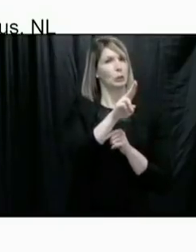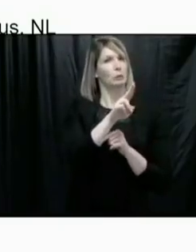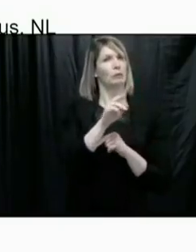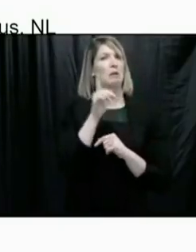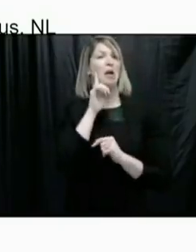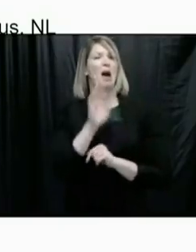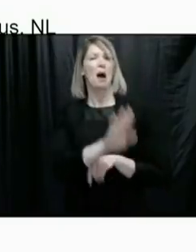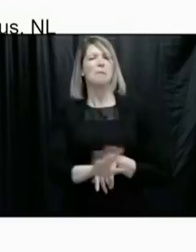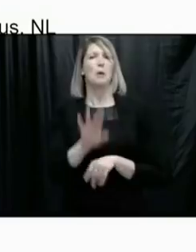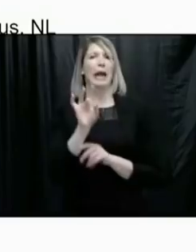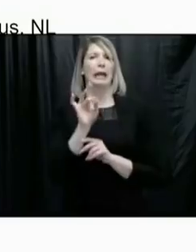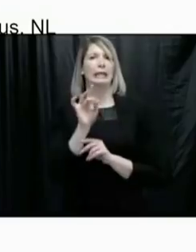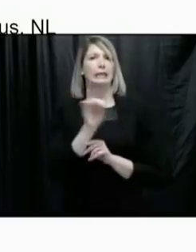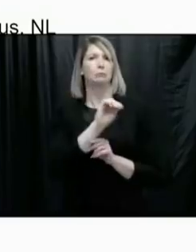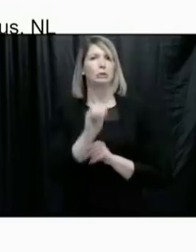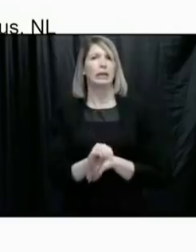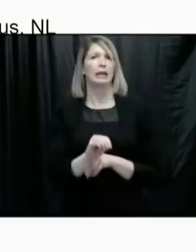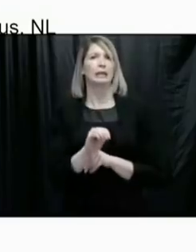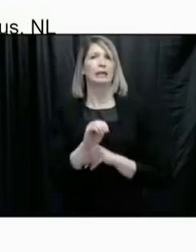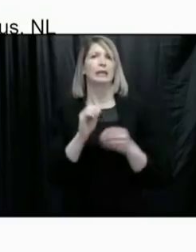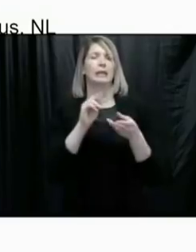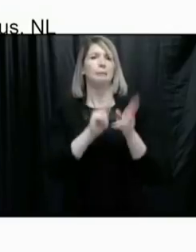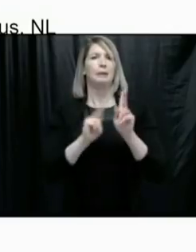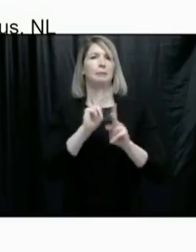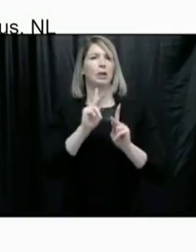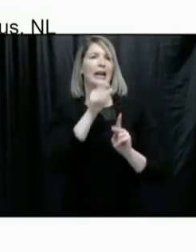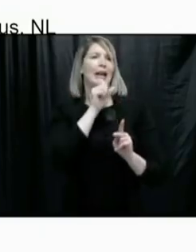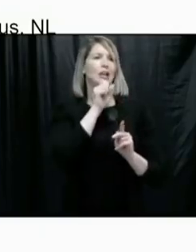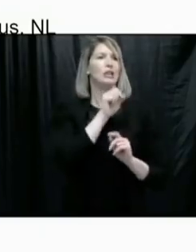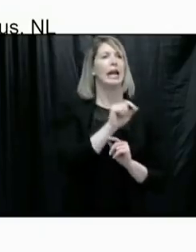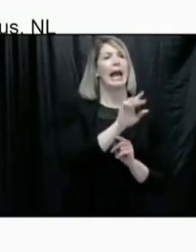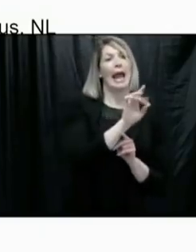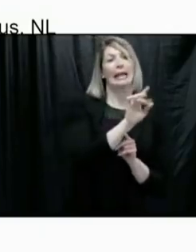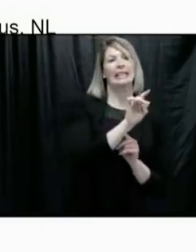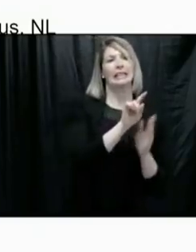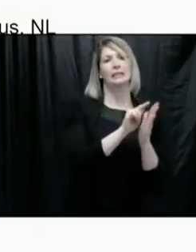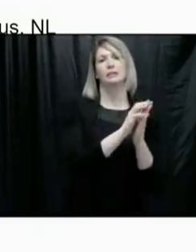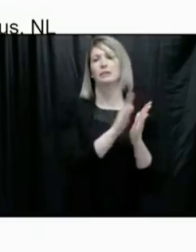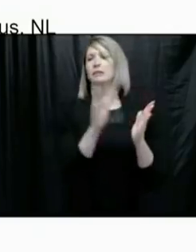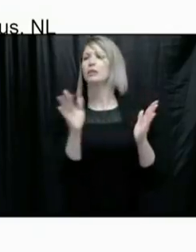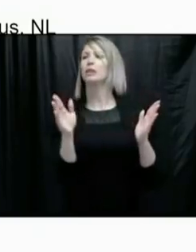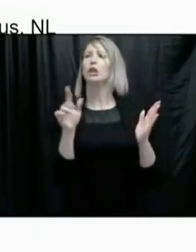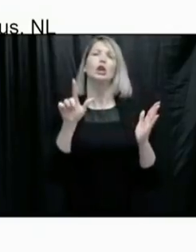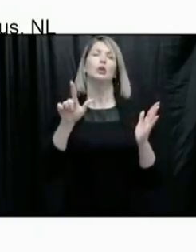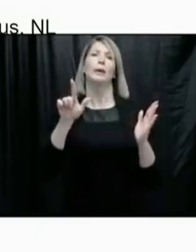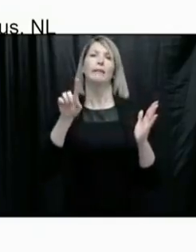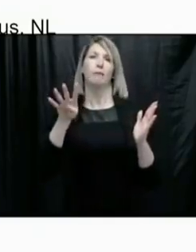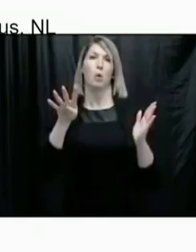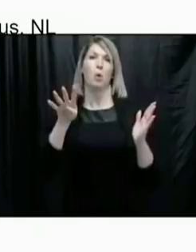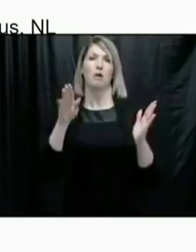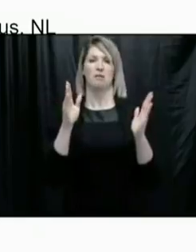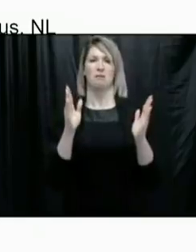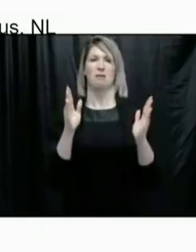AND HERE YOU CAN SEE THAT 18% OF THE INDIVIDUALS UNDER THE AGE OF 20 TO 44.